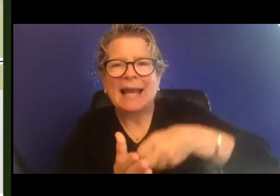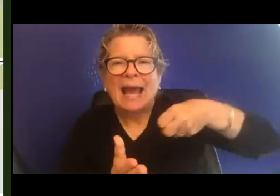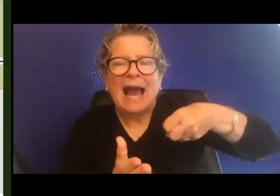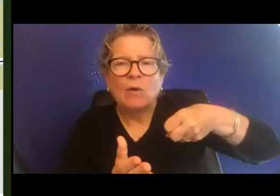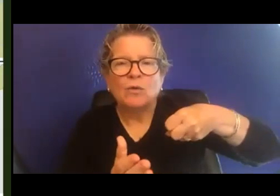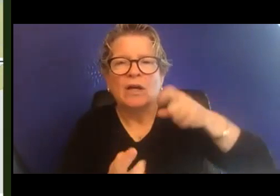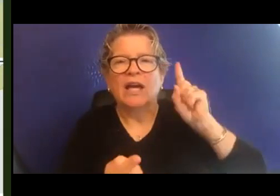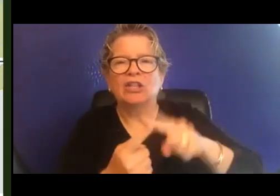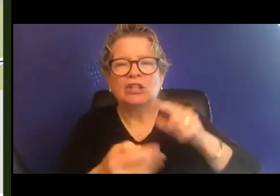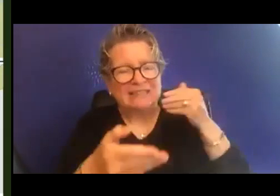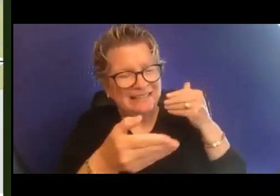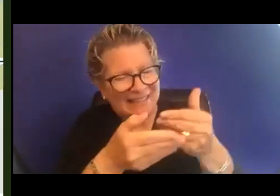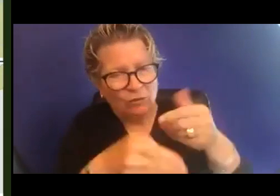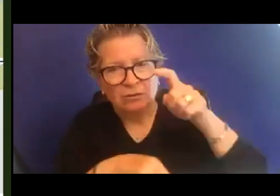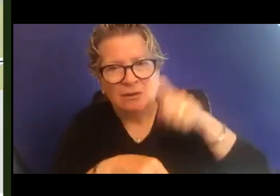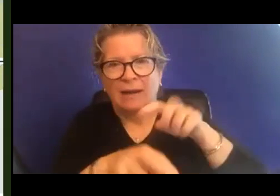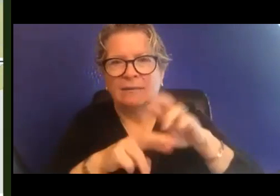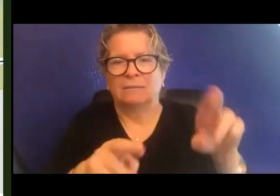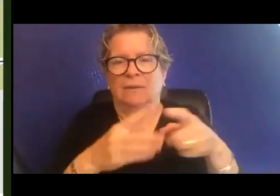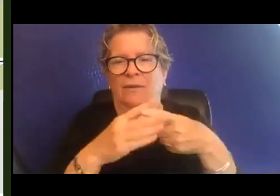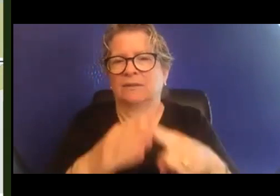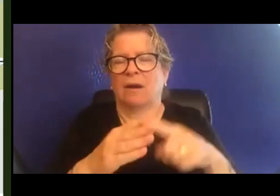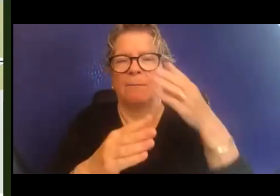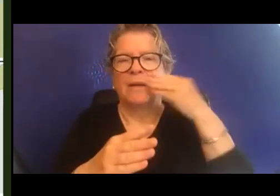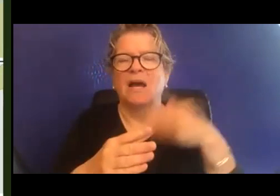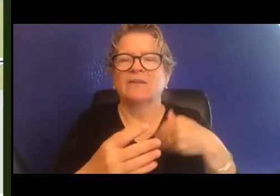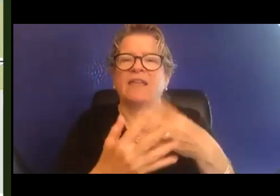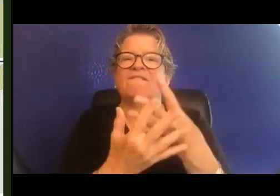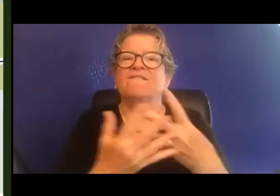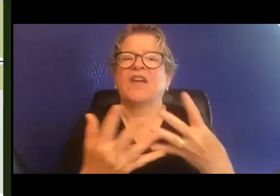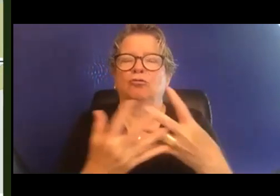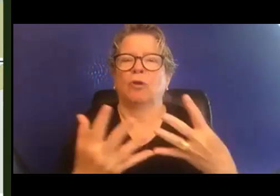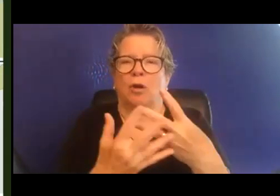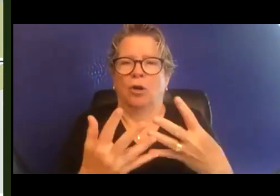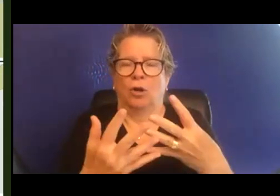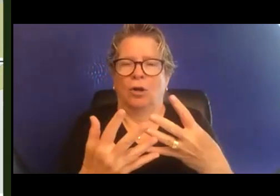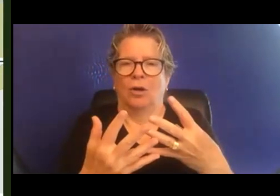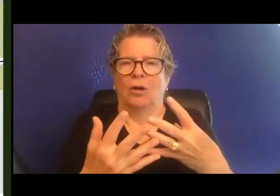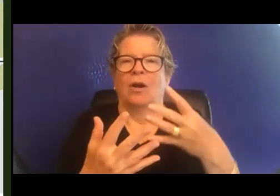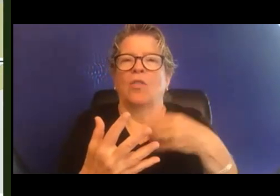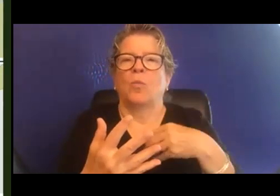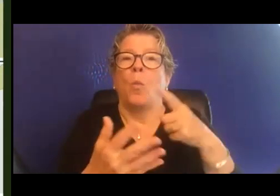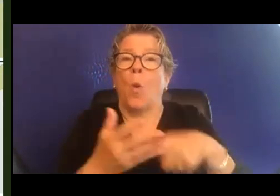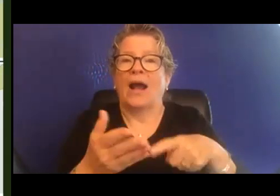because they're filtering water from the parking lot that goes to the creek. Some of them can come out earlier.